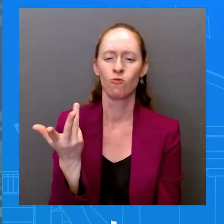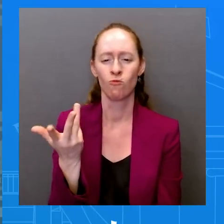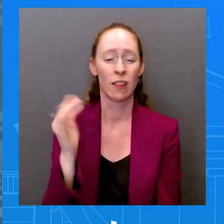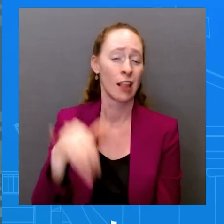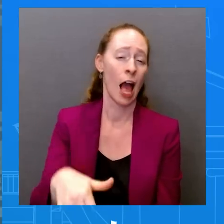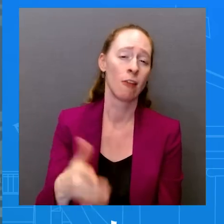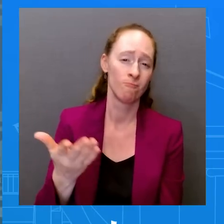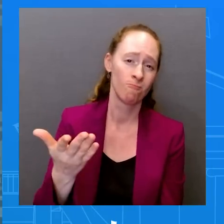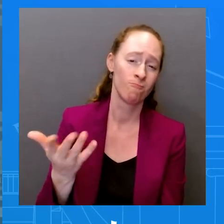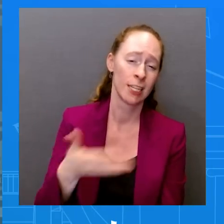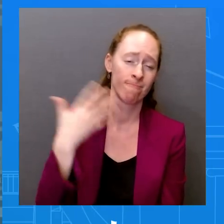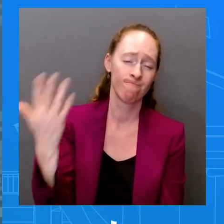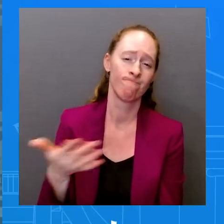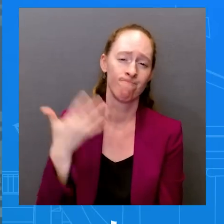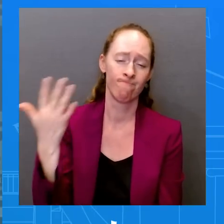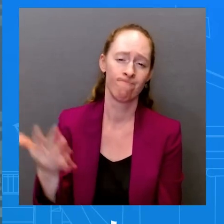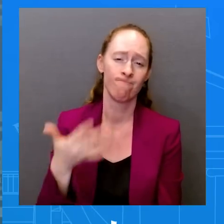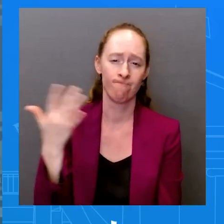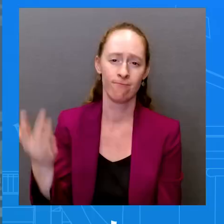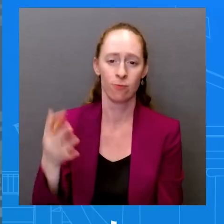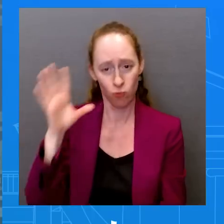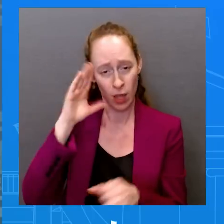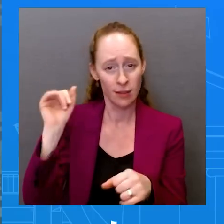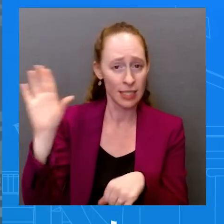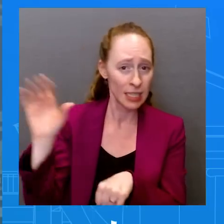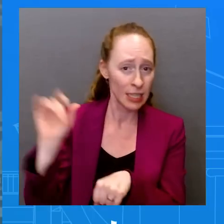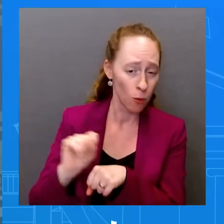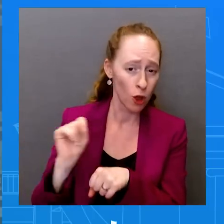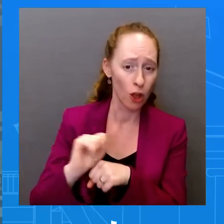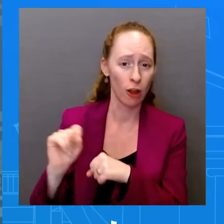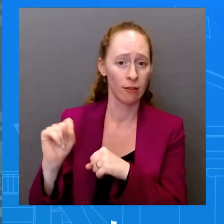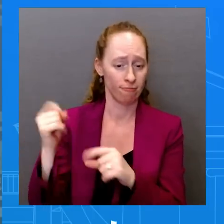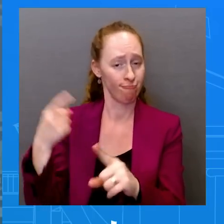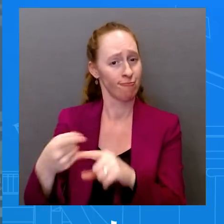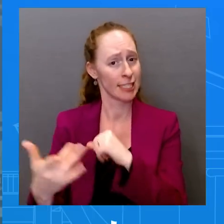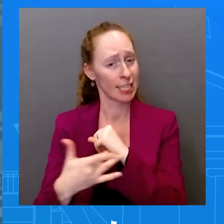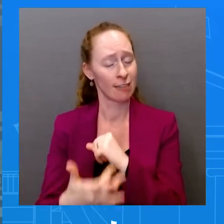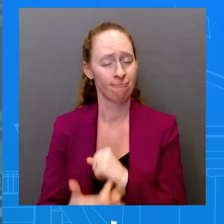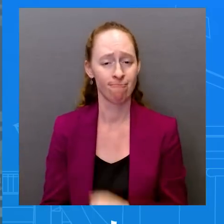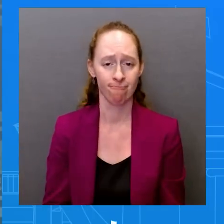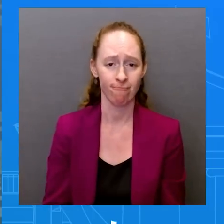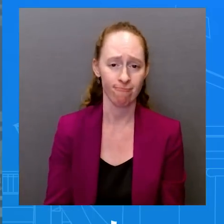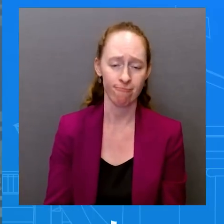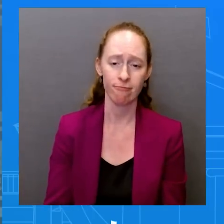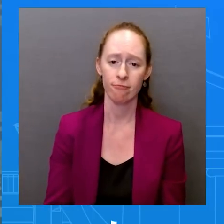and the conversations that we've had has been a priority for this President. And -- and we're just --